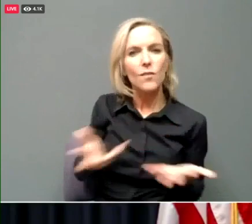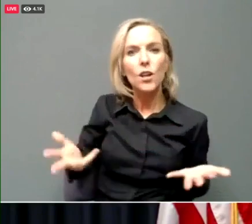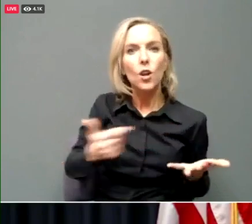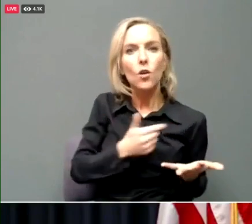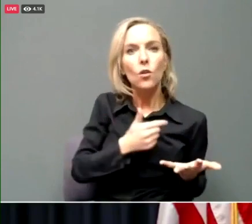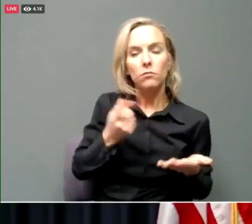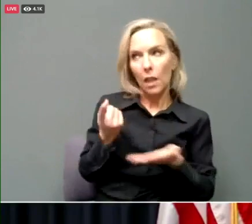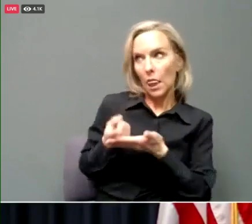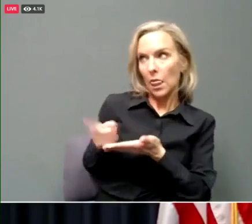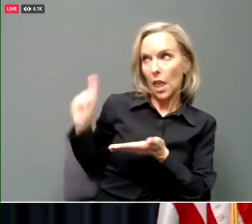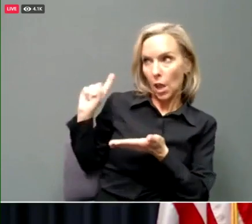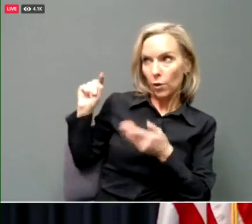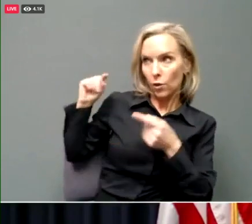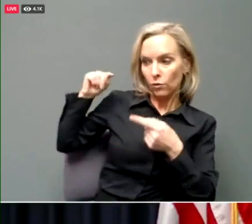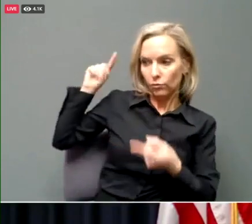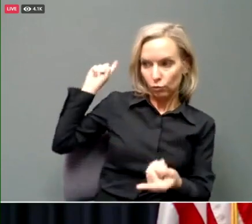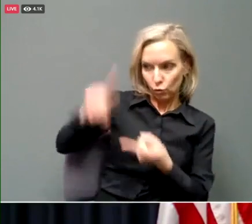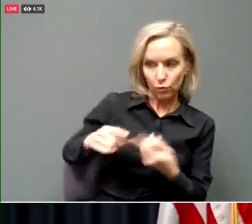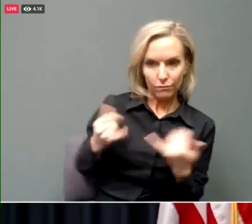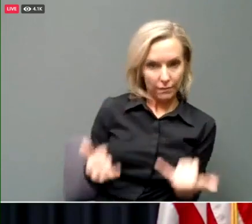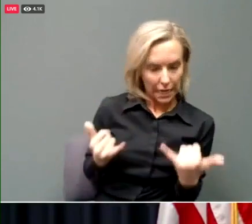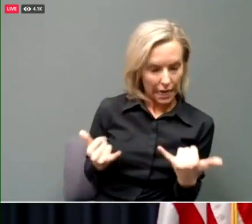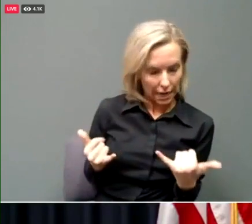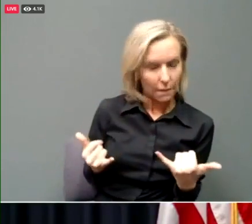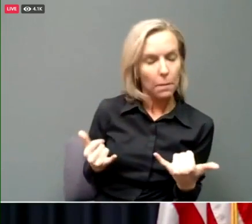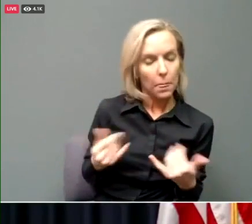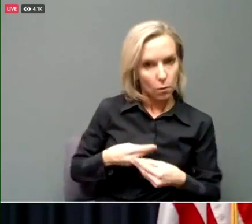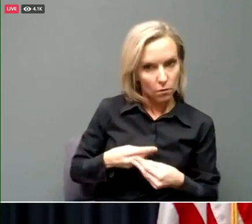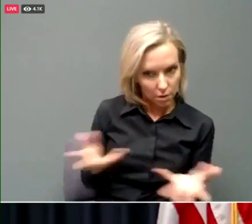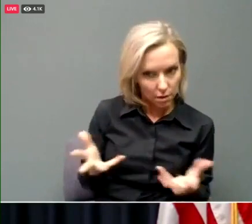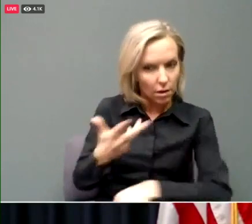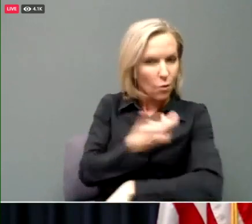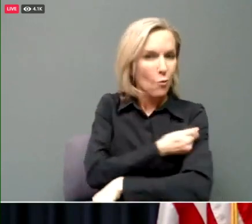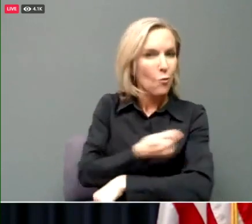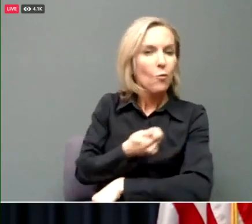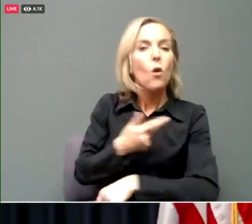governor shared this. Previously, we had already administered 88% of all the